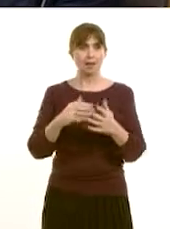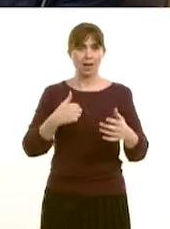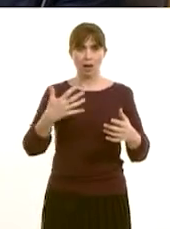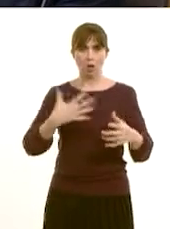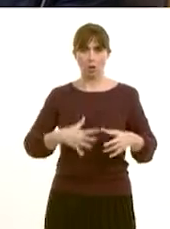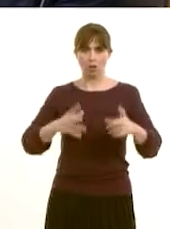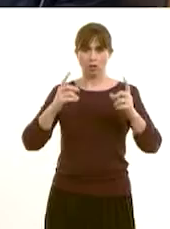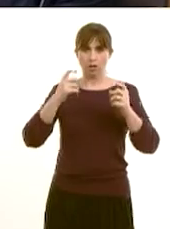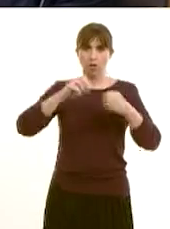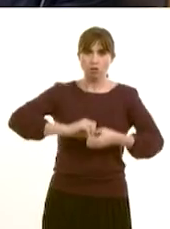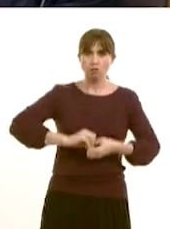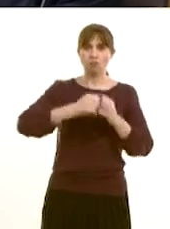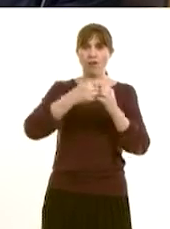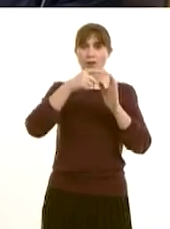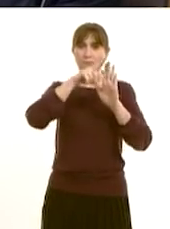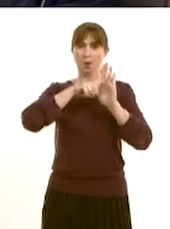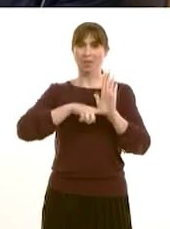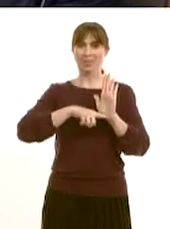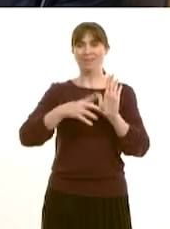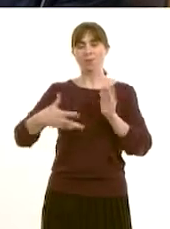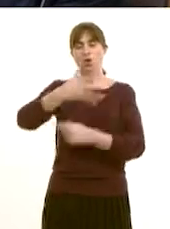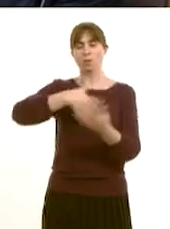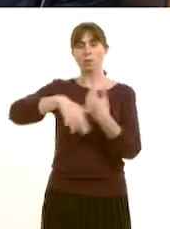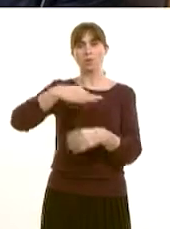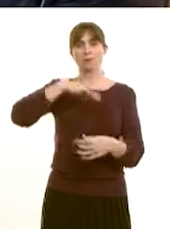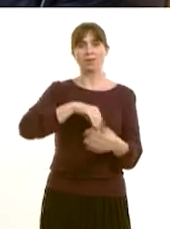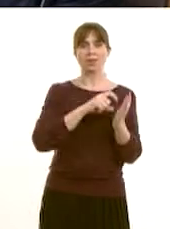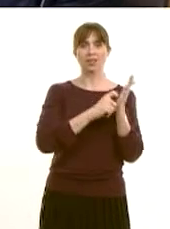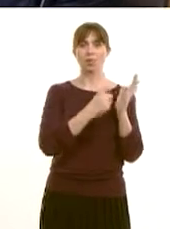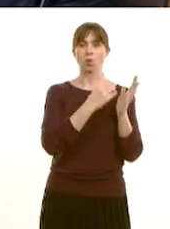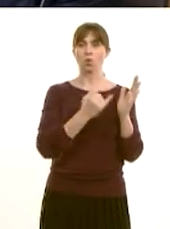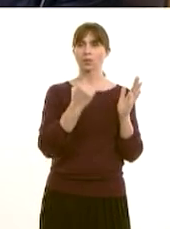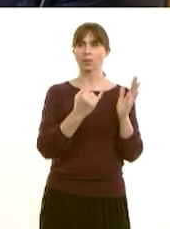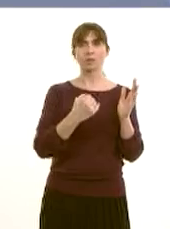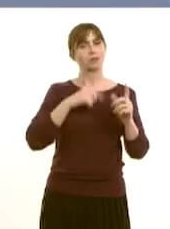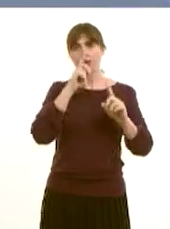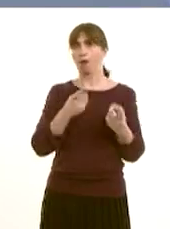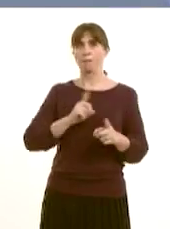a policy on community benefits through section 106 and through a CILT replacement, which we would like.